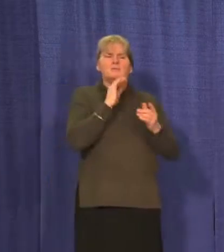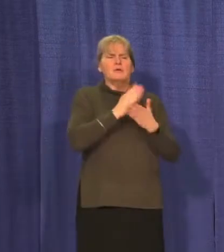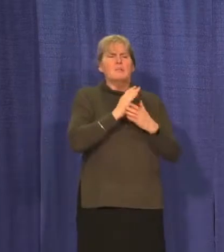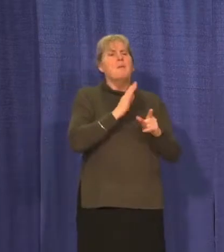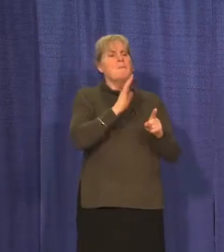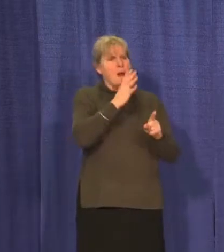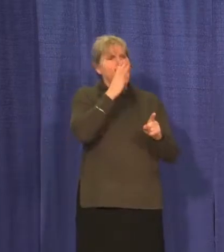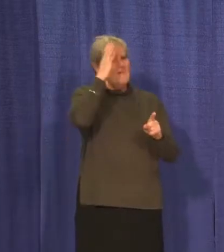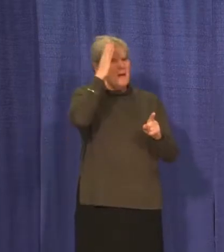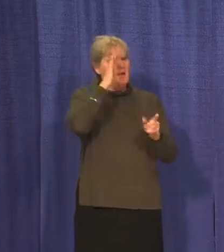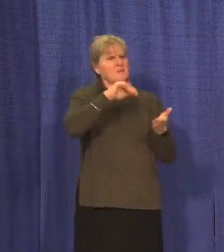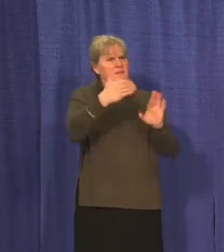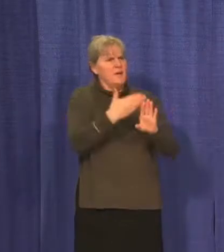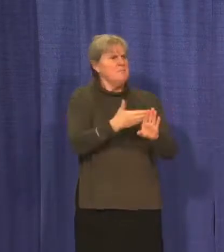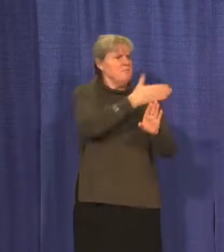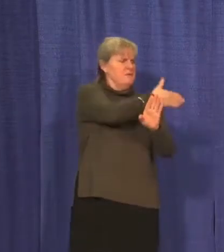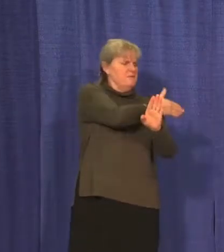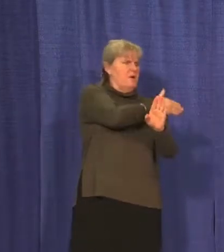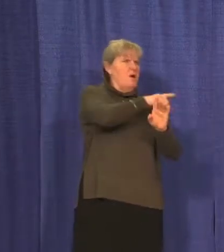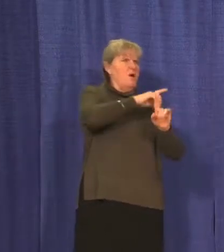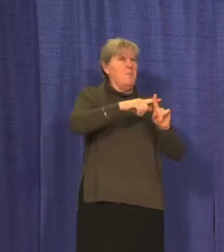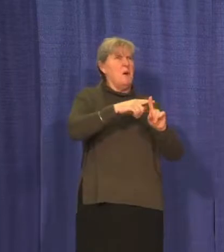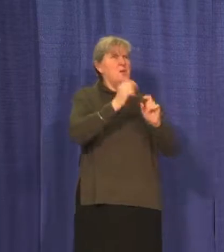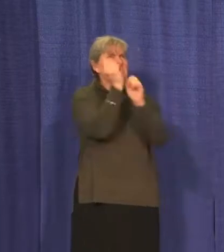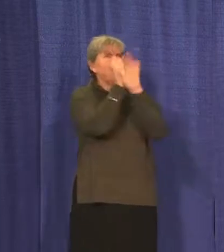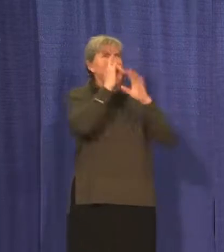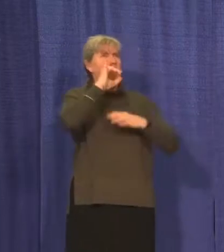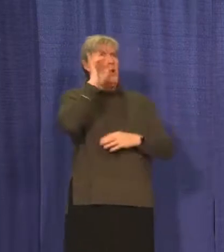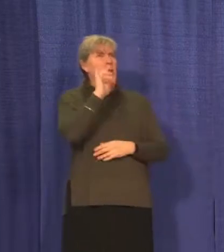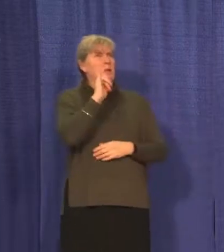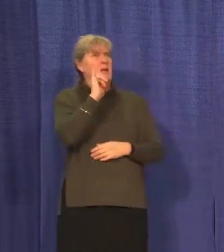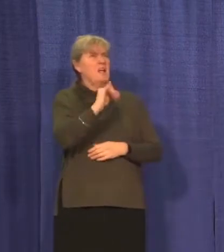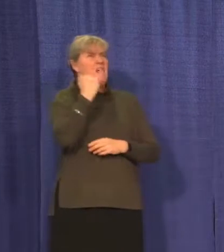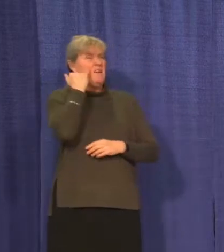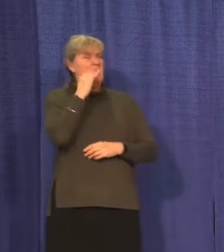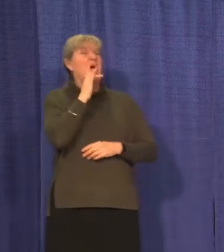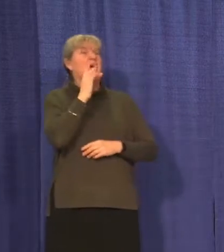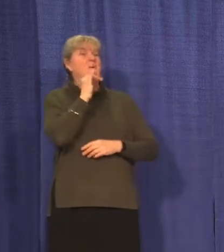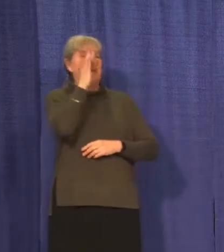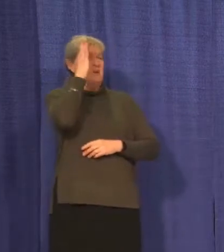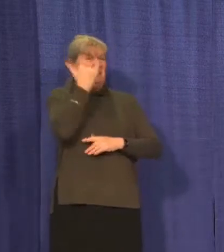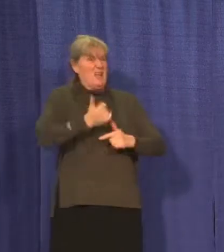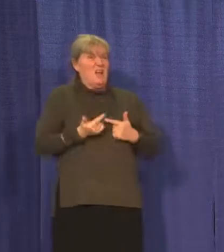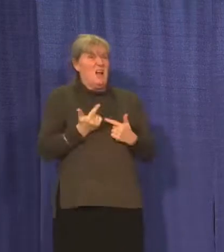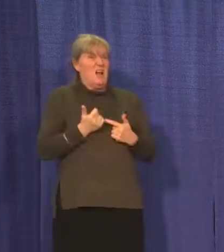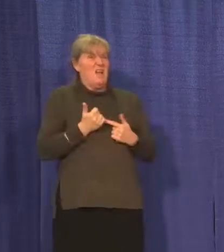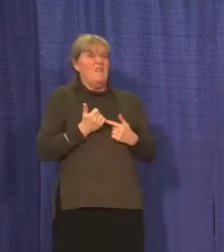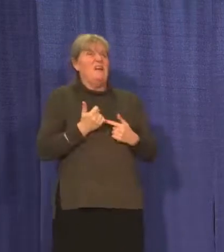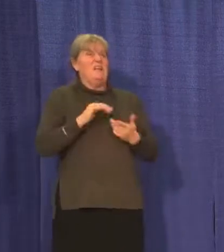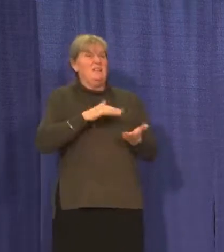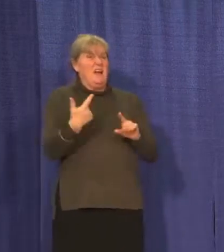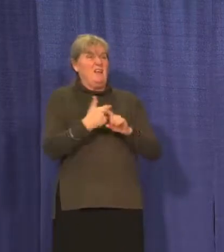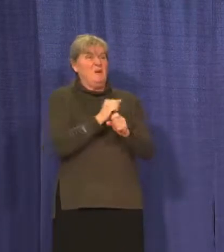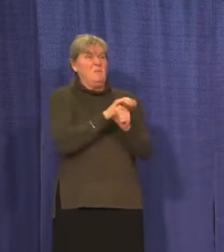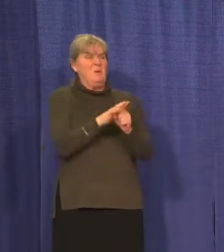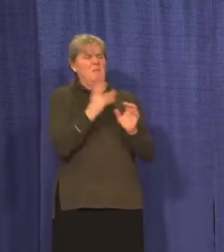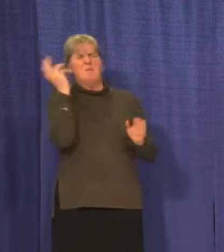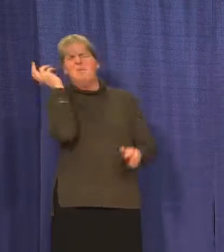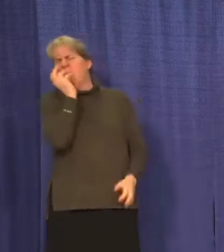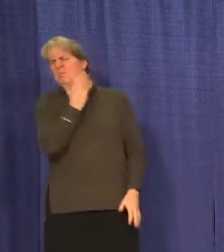before this pandemic happened, they would not have wanted to see their lives ending this way. These stories are really